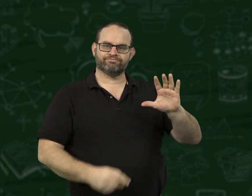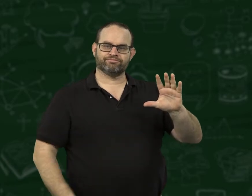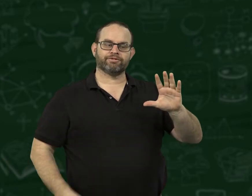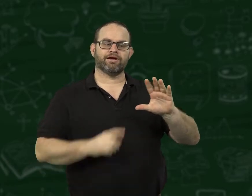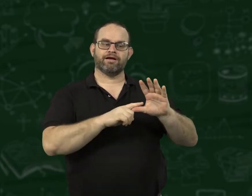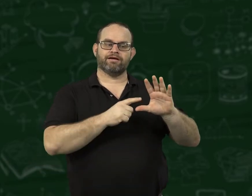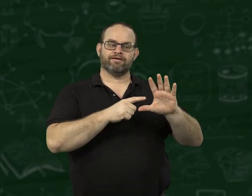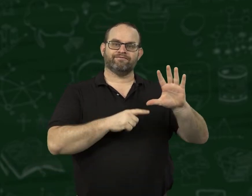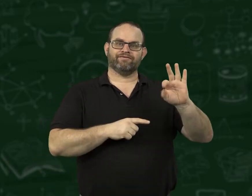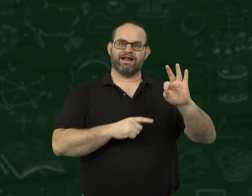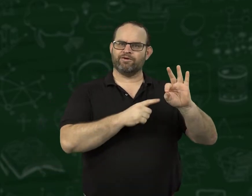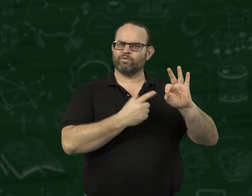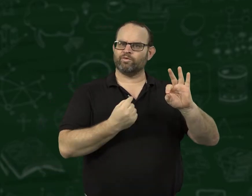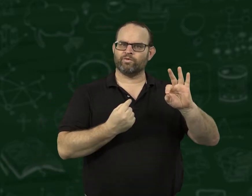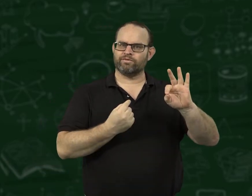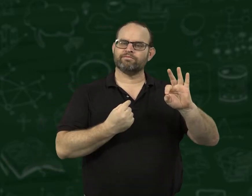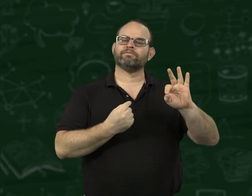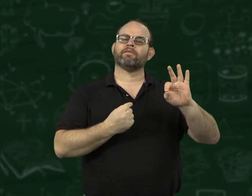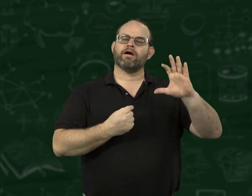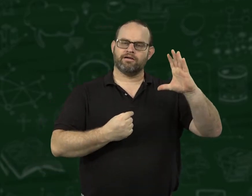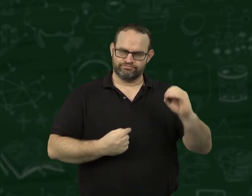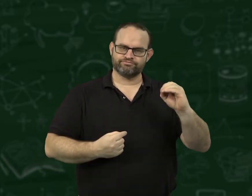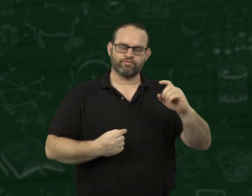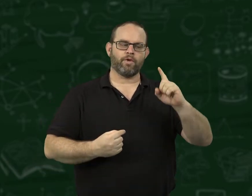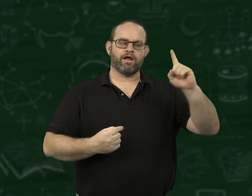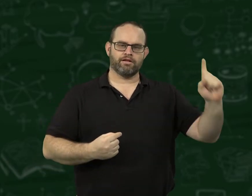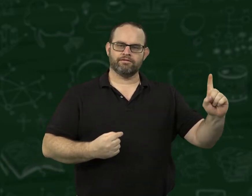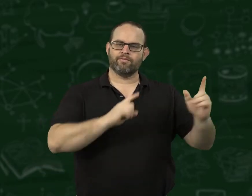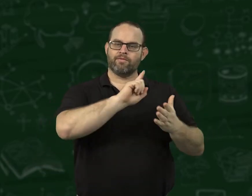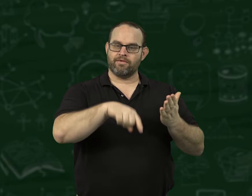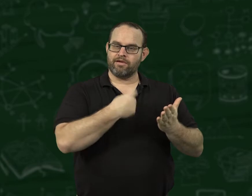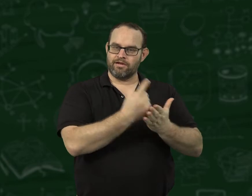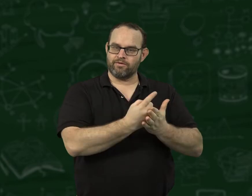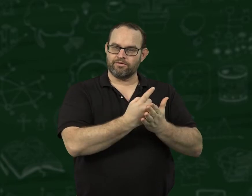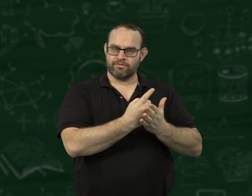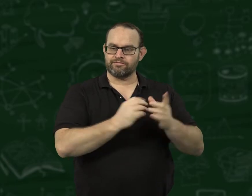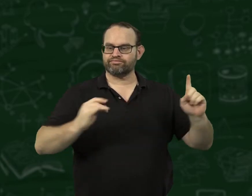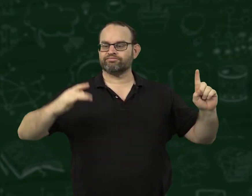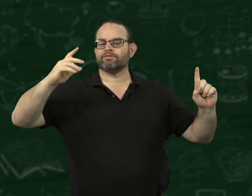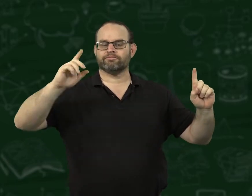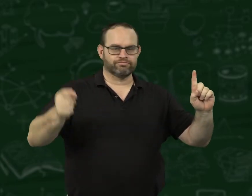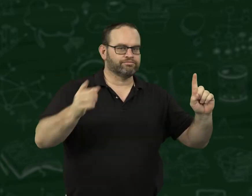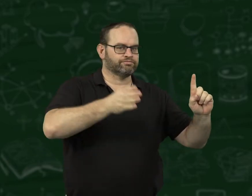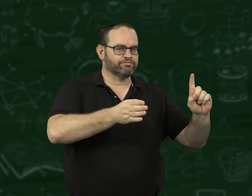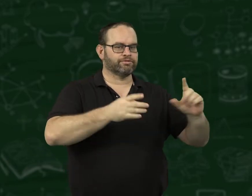What happens when you get to 59 minutes? The next number would be (1:00:00) 1 hour, zero minutes, and zero seconds.